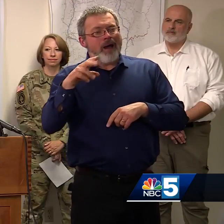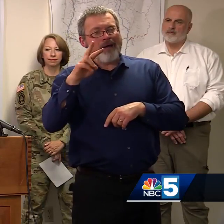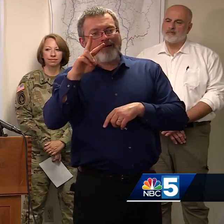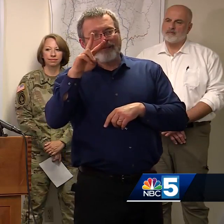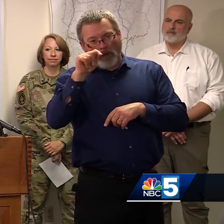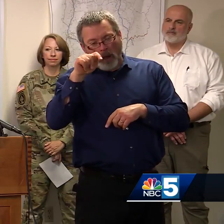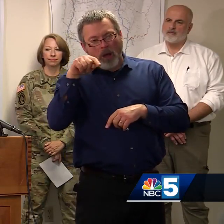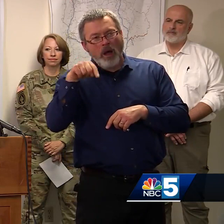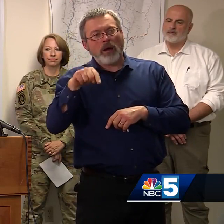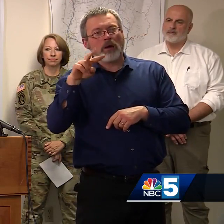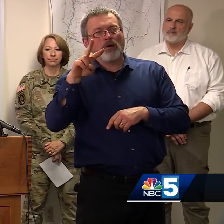FEDERAL FUNDING TO VERMONT.